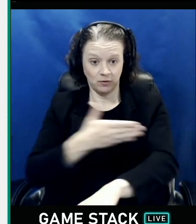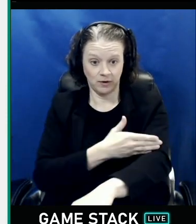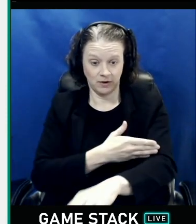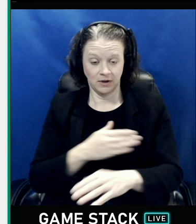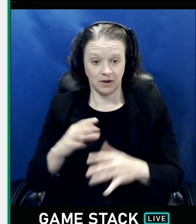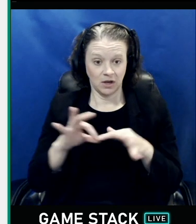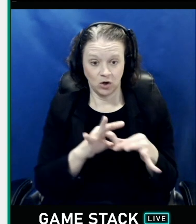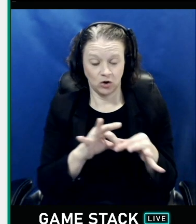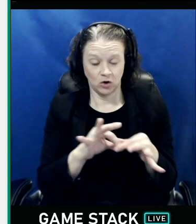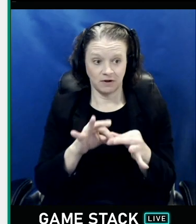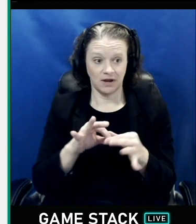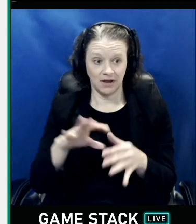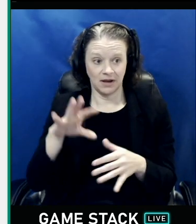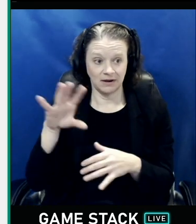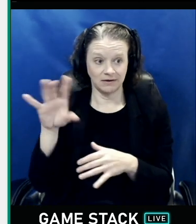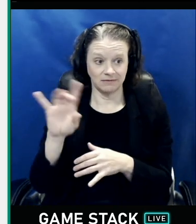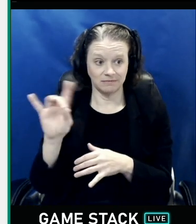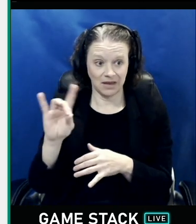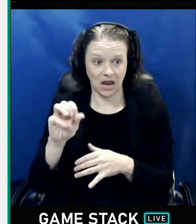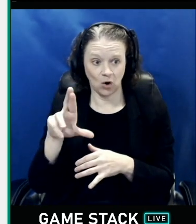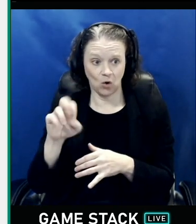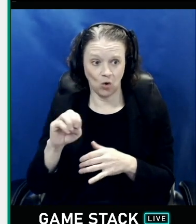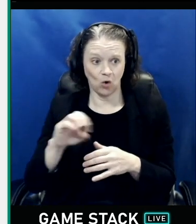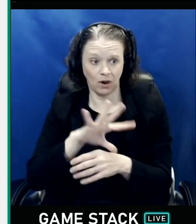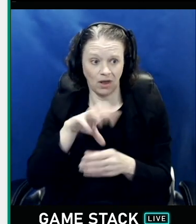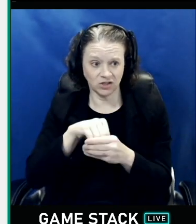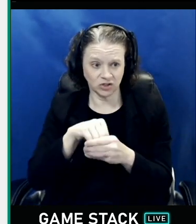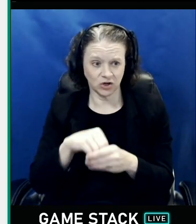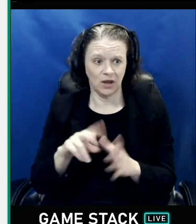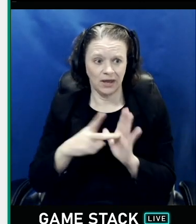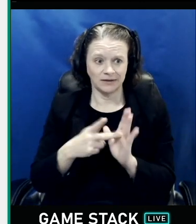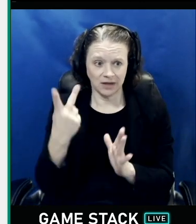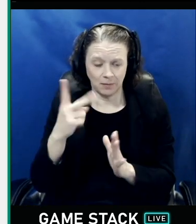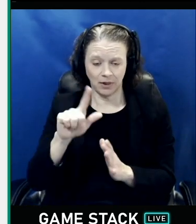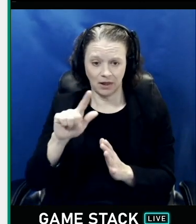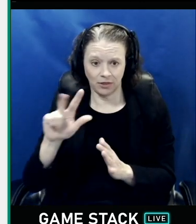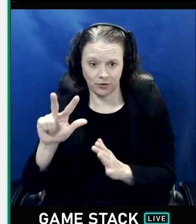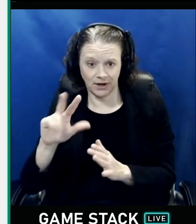faster cash to cash transfers, double the L3 cache lies, improved load store unit,